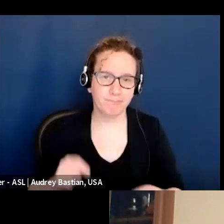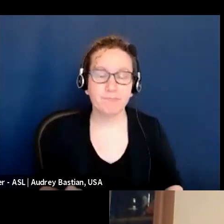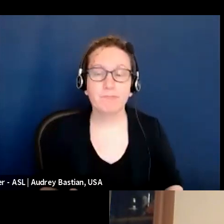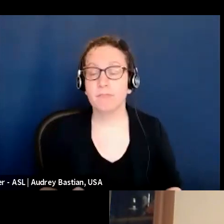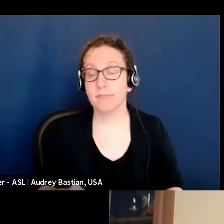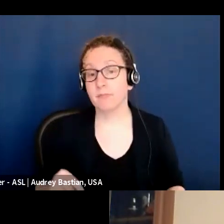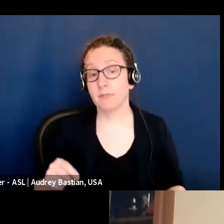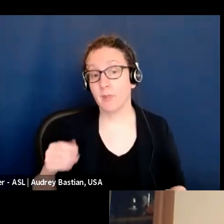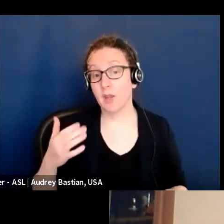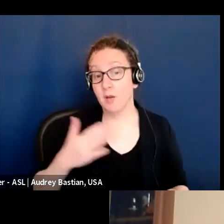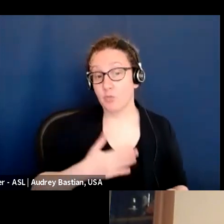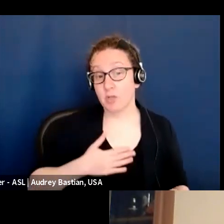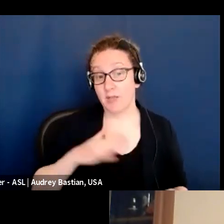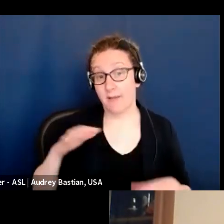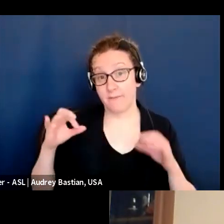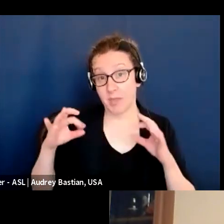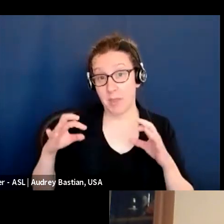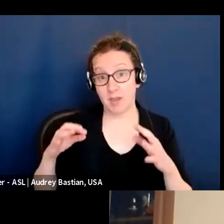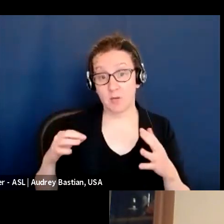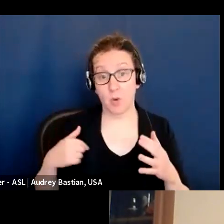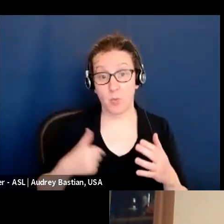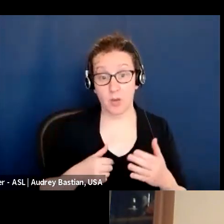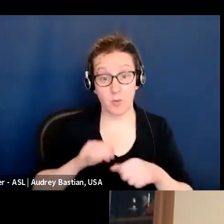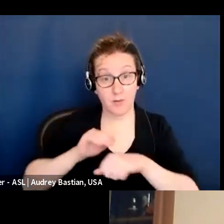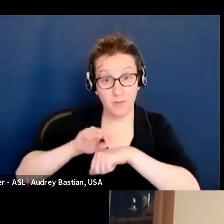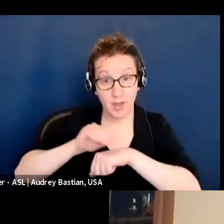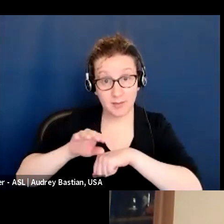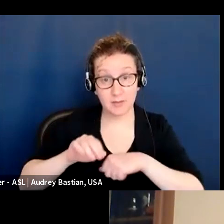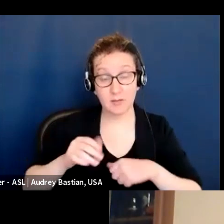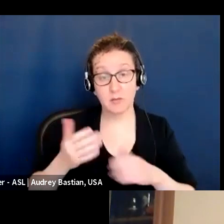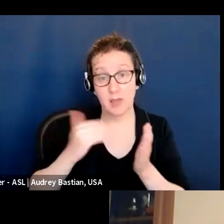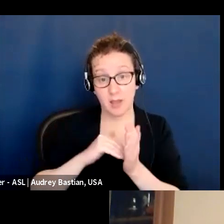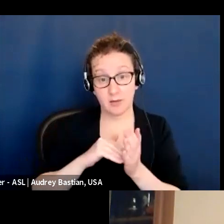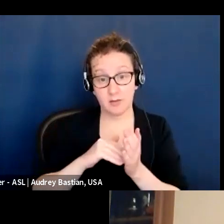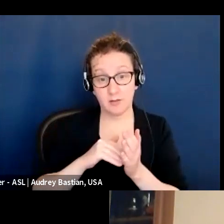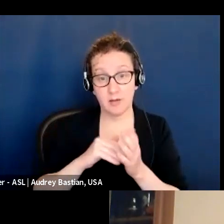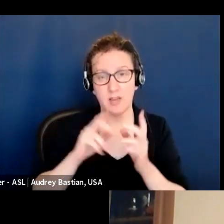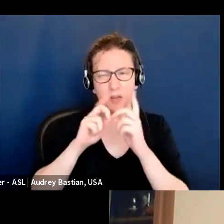feedback. But we pretty much would advise okay, so again, there's department of state has many